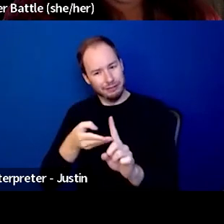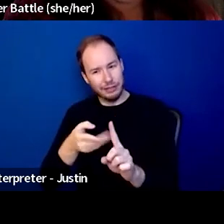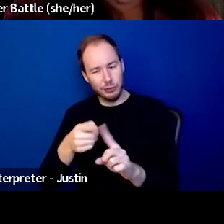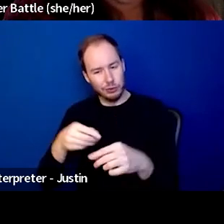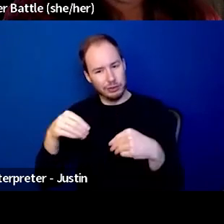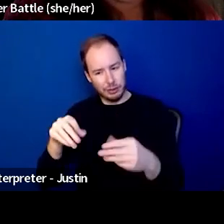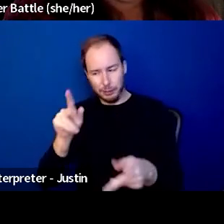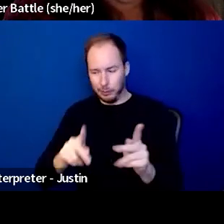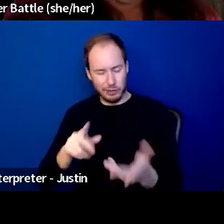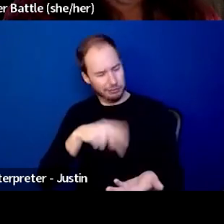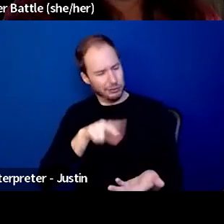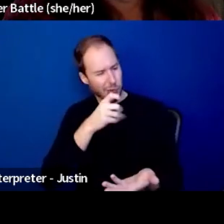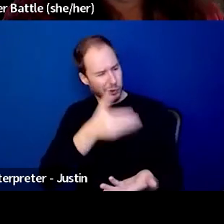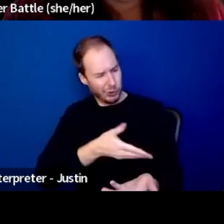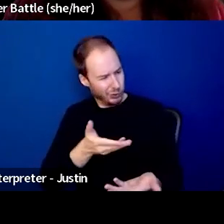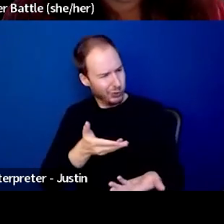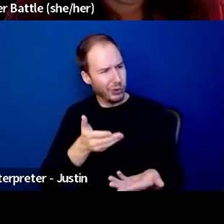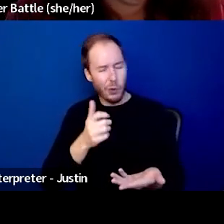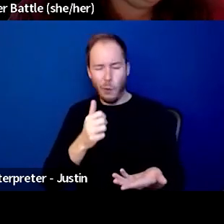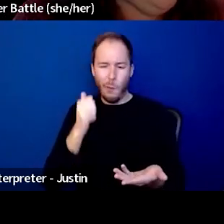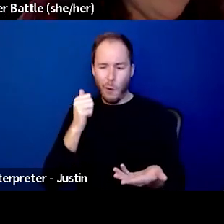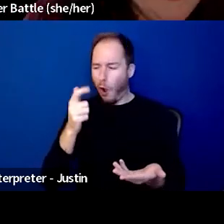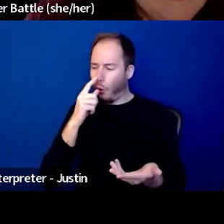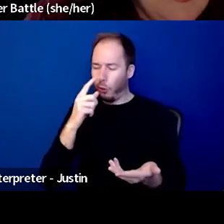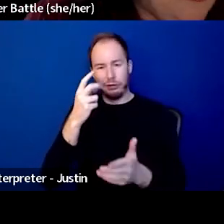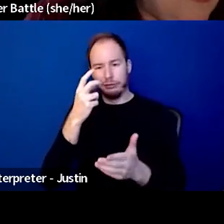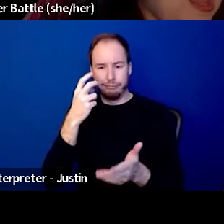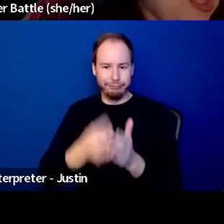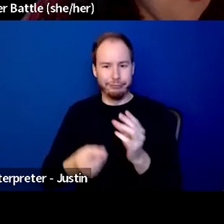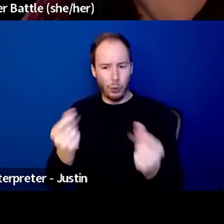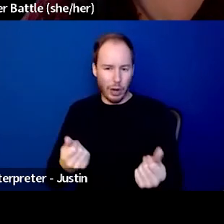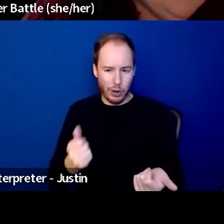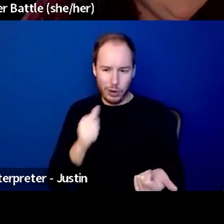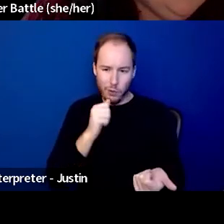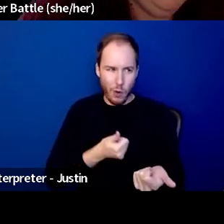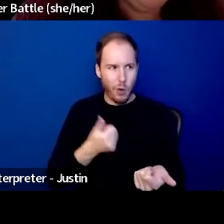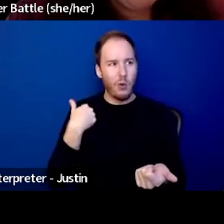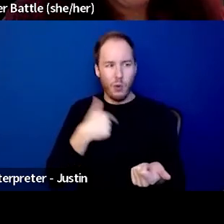People are not necessarily gonna just jump right on board and go like, "Yes, I believe." We've had a chance to really think